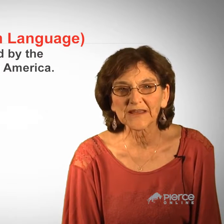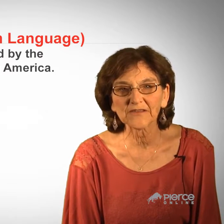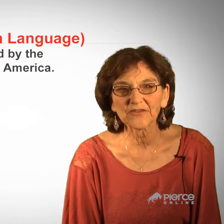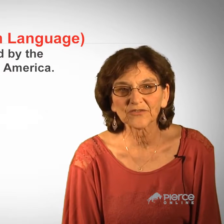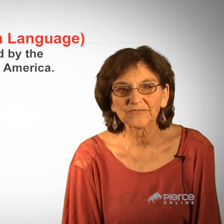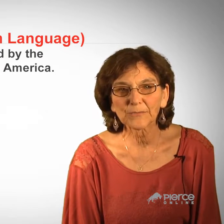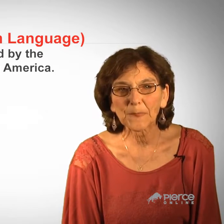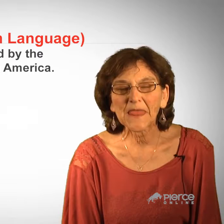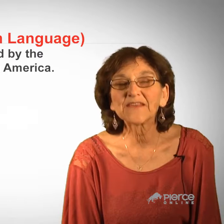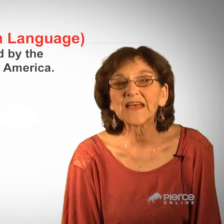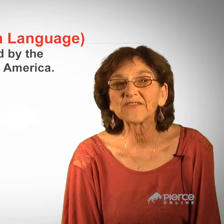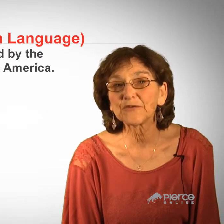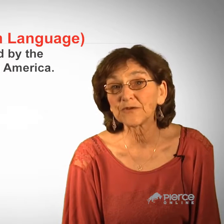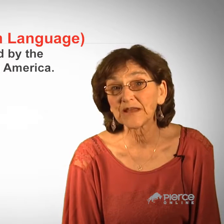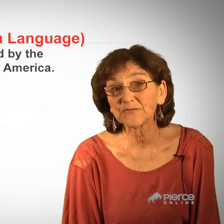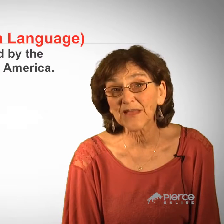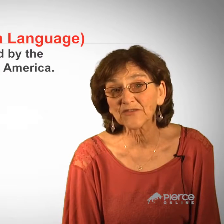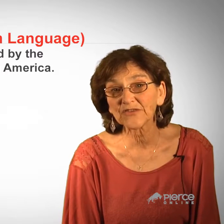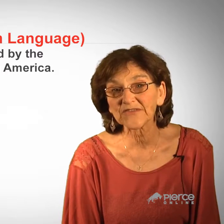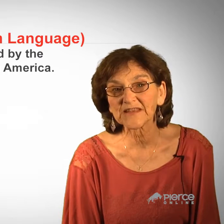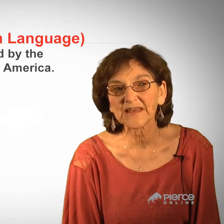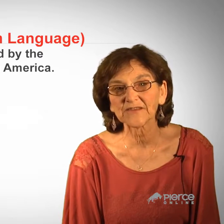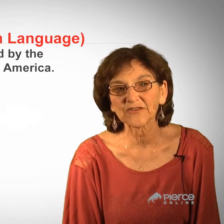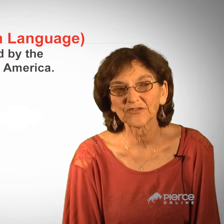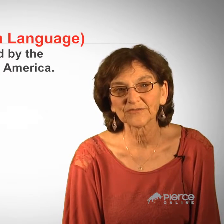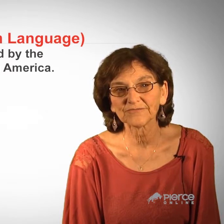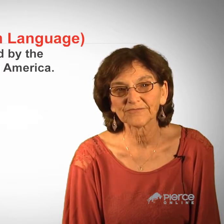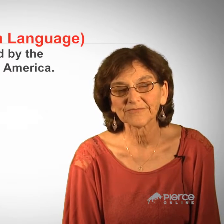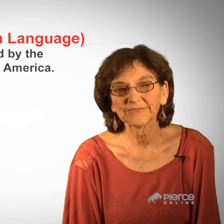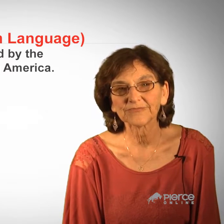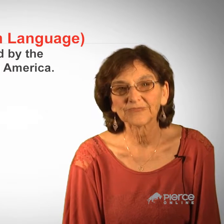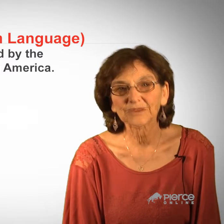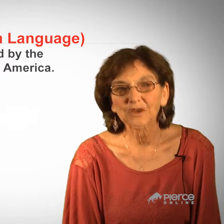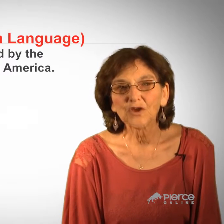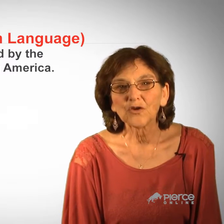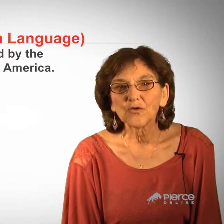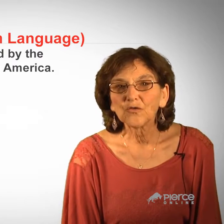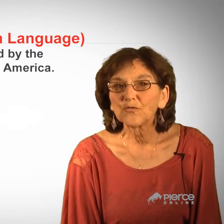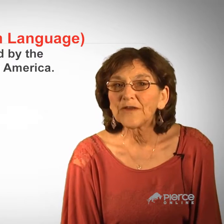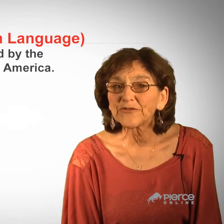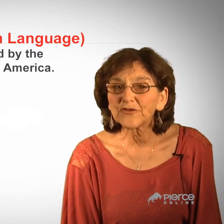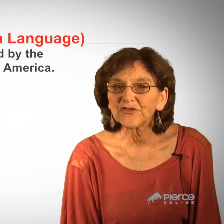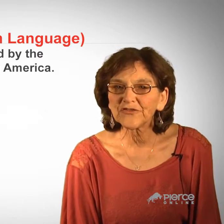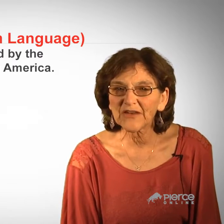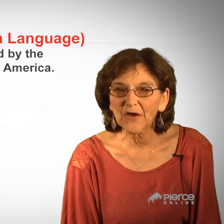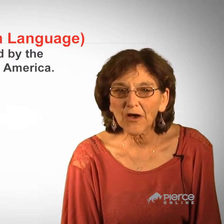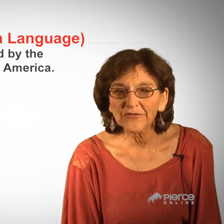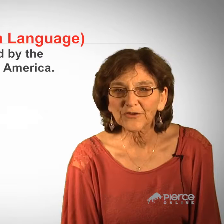English. It has different inflections than English. Researchers have also found